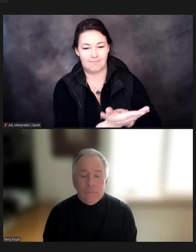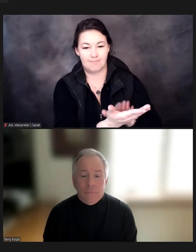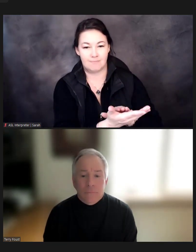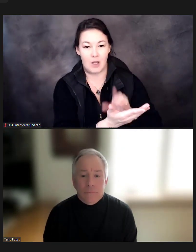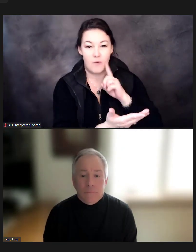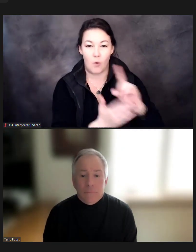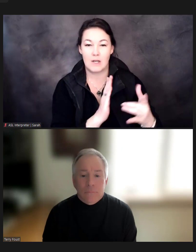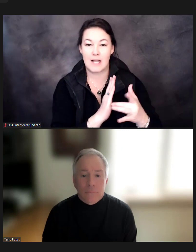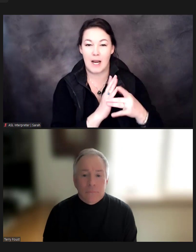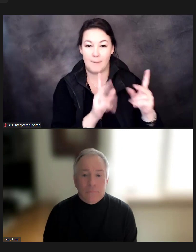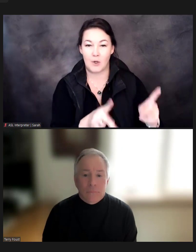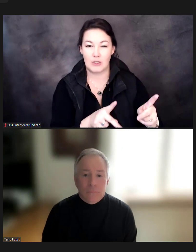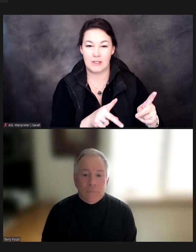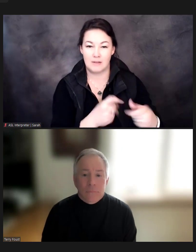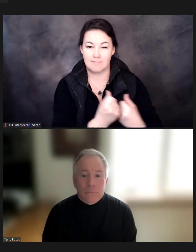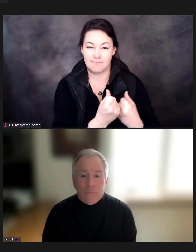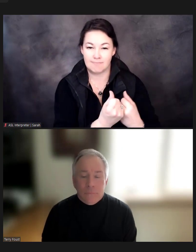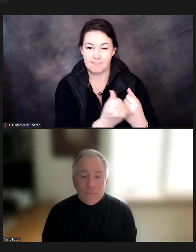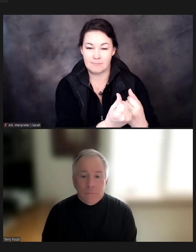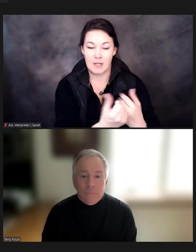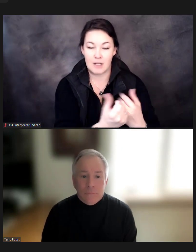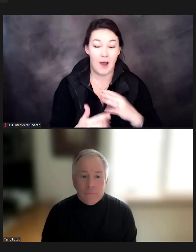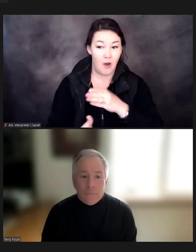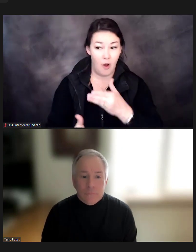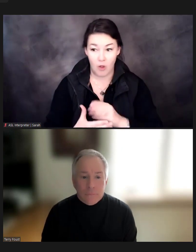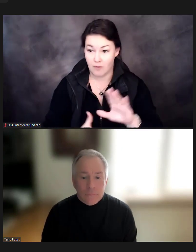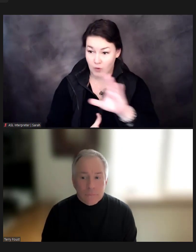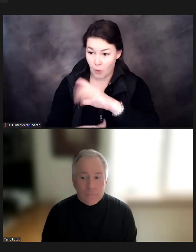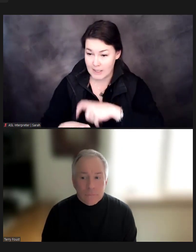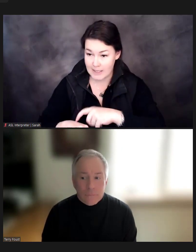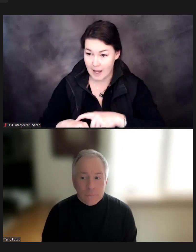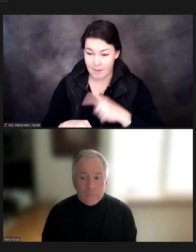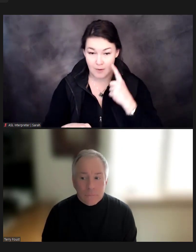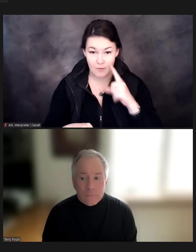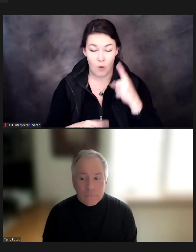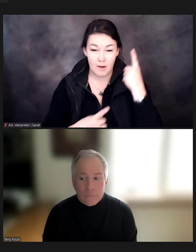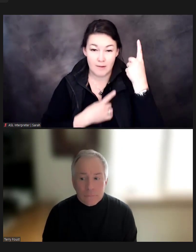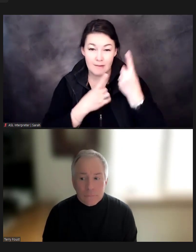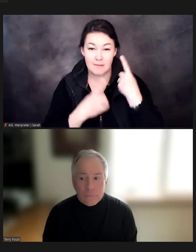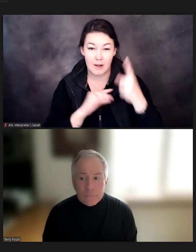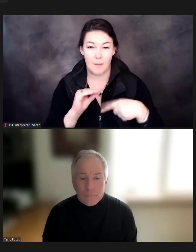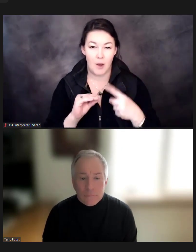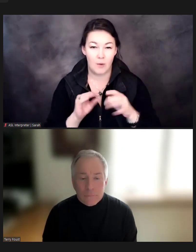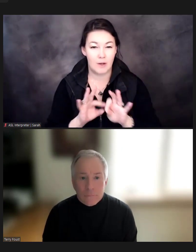um, to all of you for taking the time out to think about these